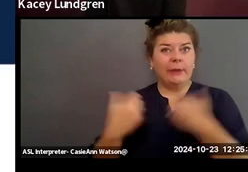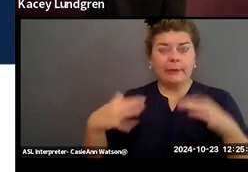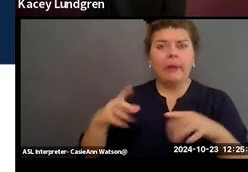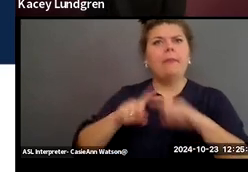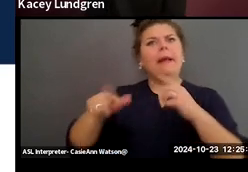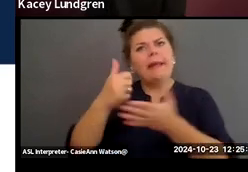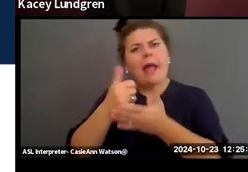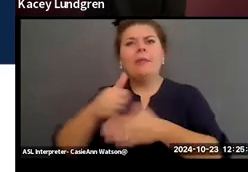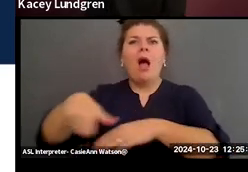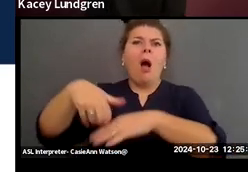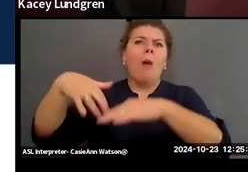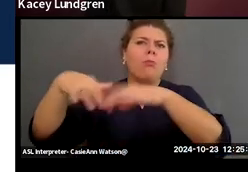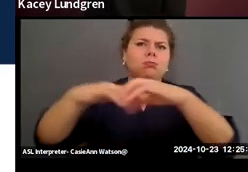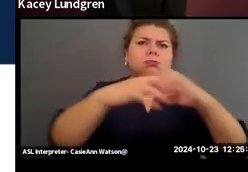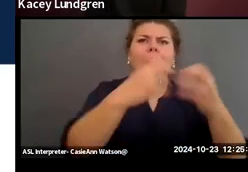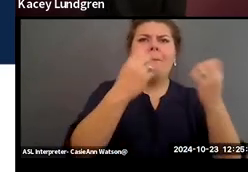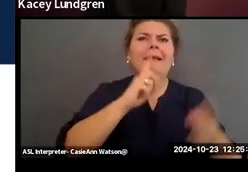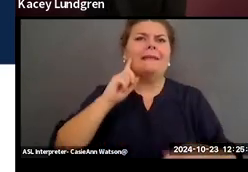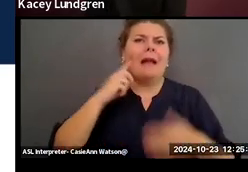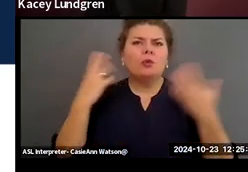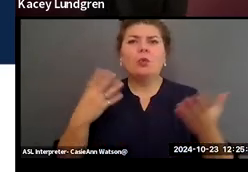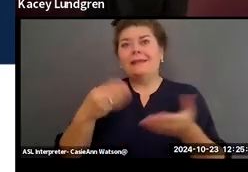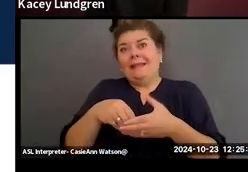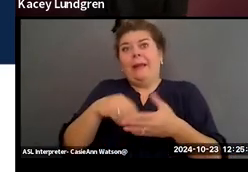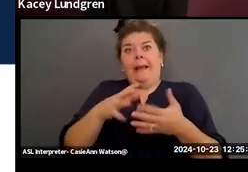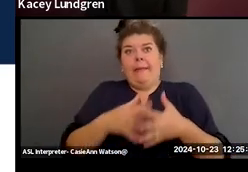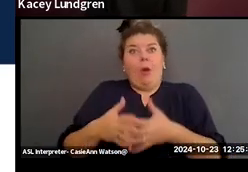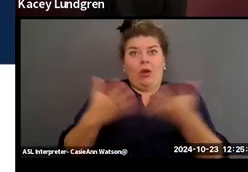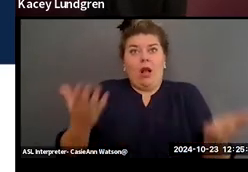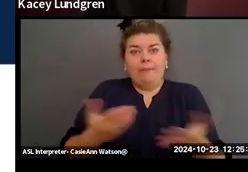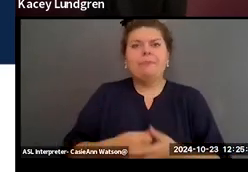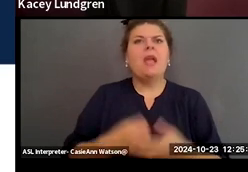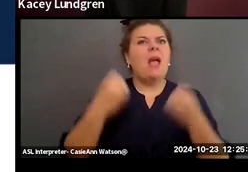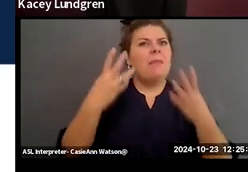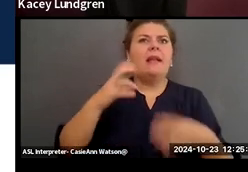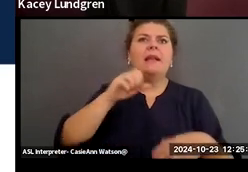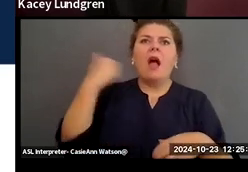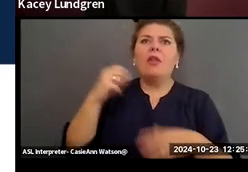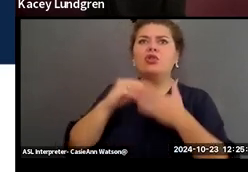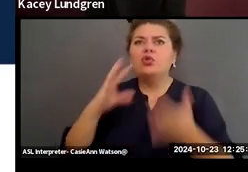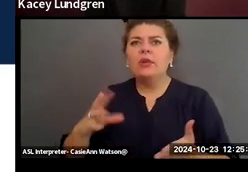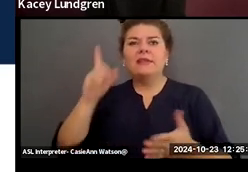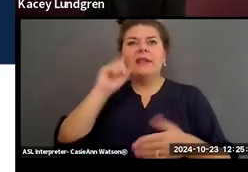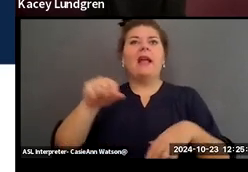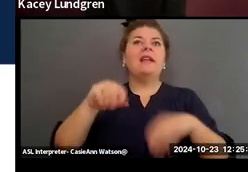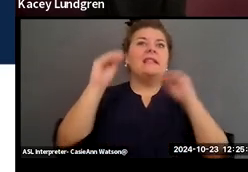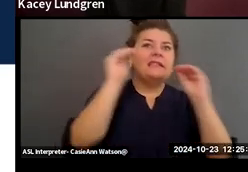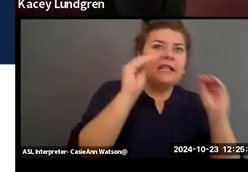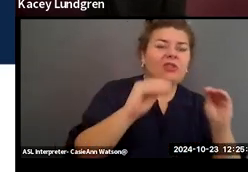30 additional schools for the deaf in America. Many of his former students went on to teach and administrate at these schools,